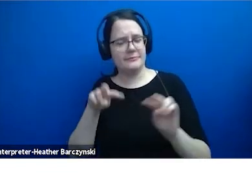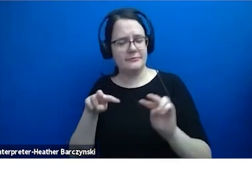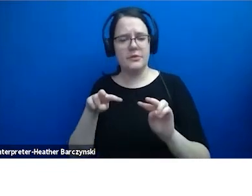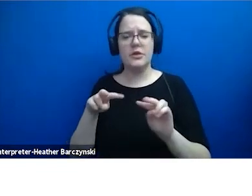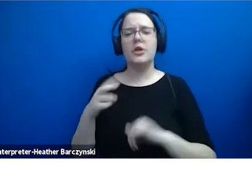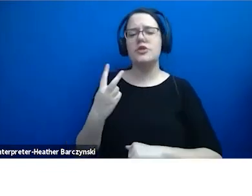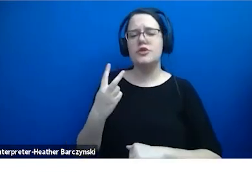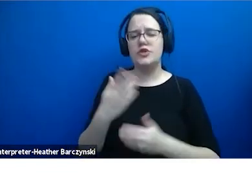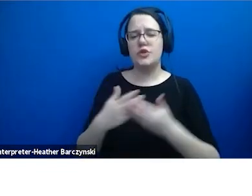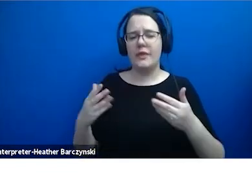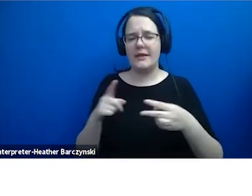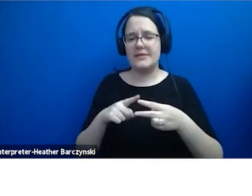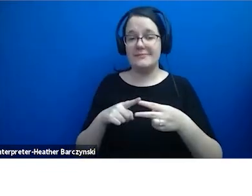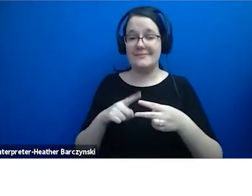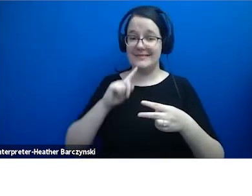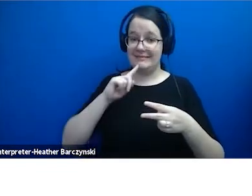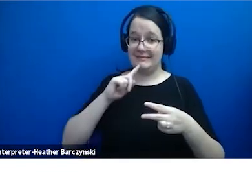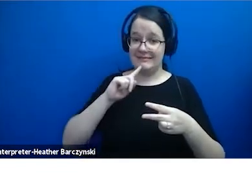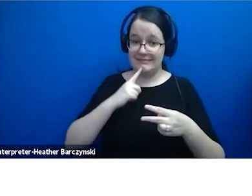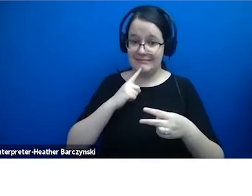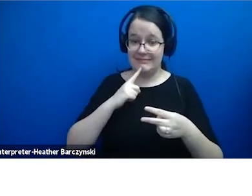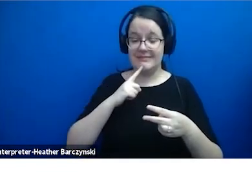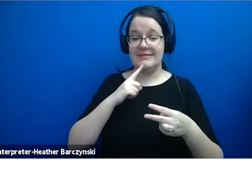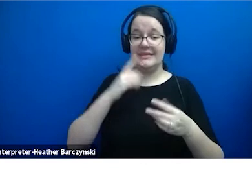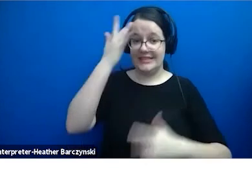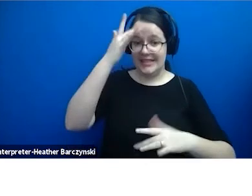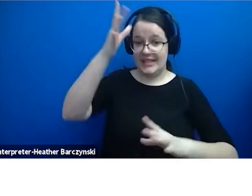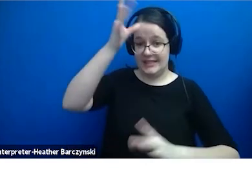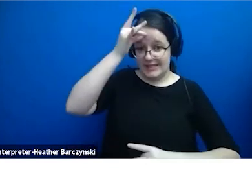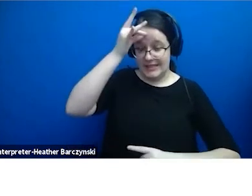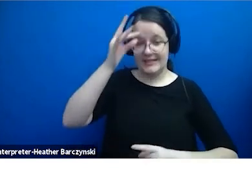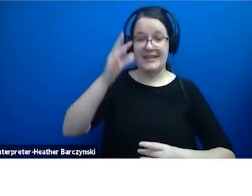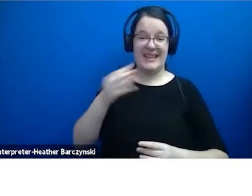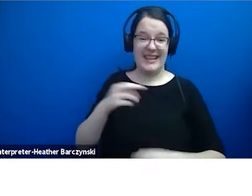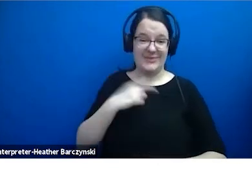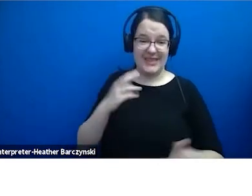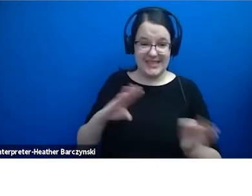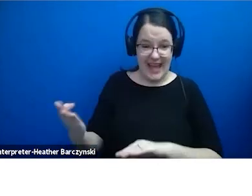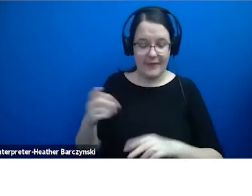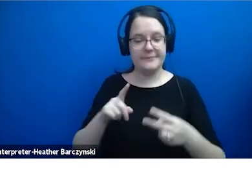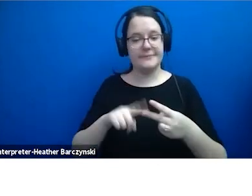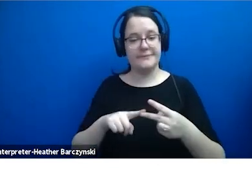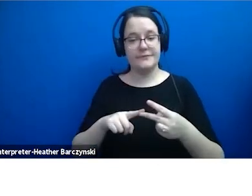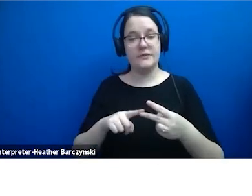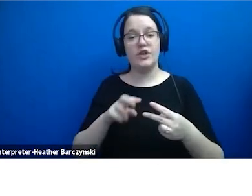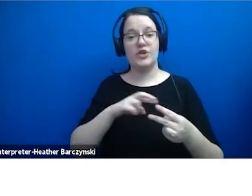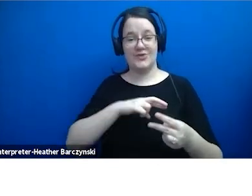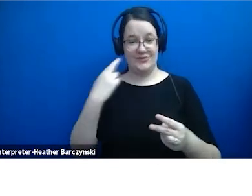one was severity of disease and risk of death and the other was the risk of exposure